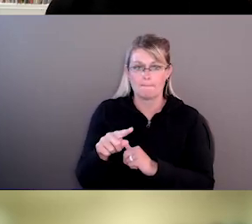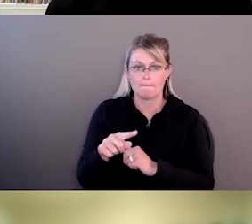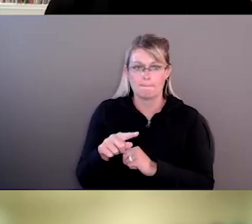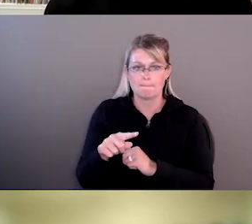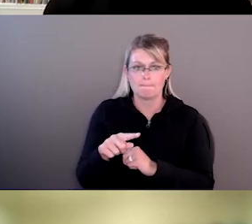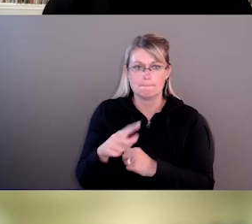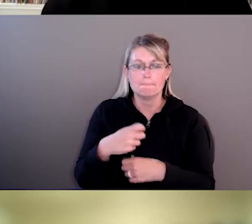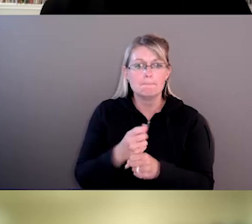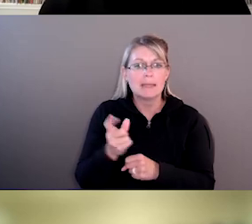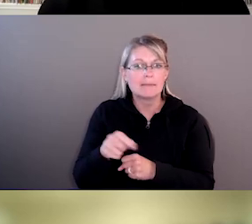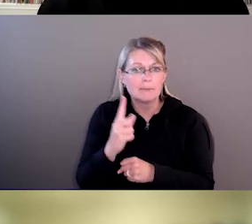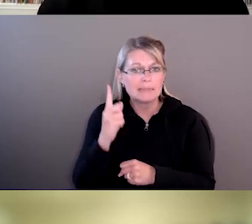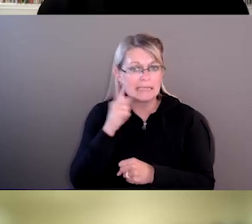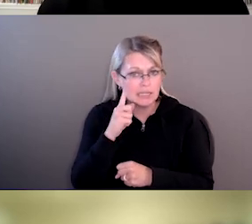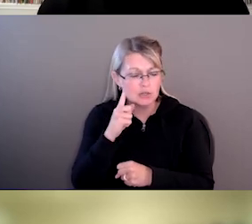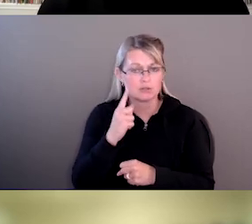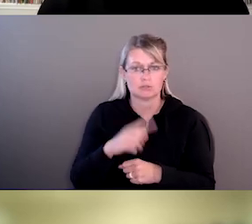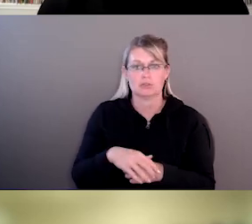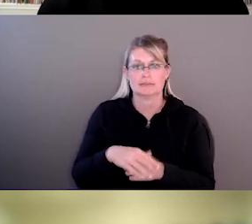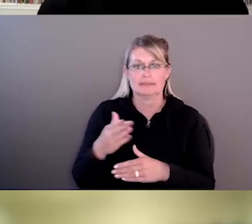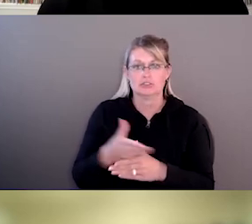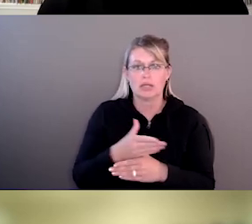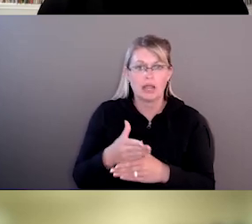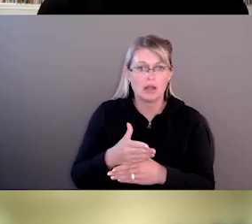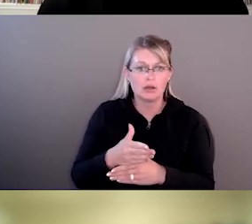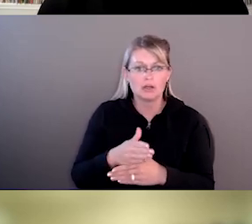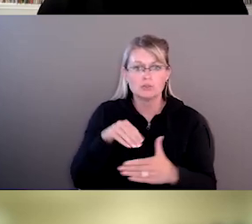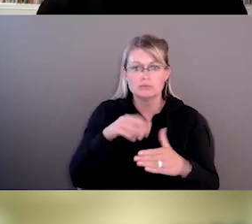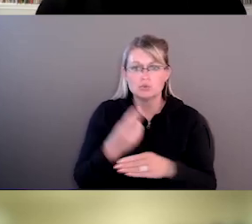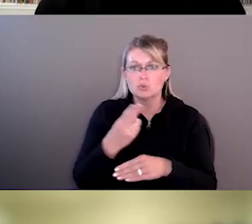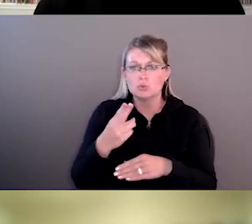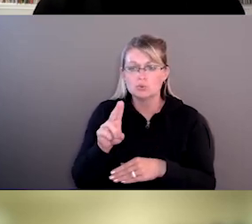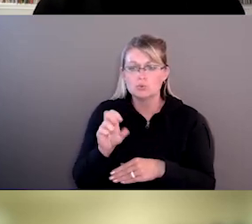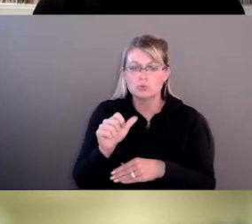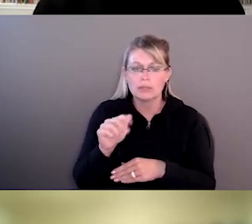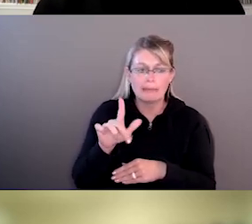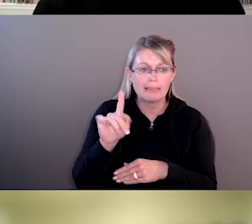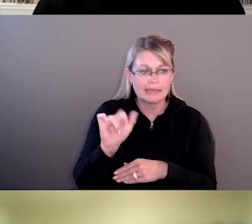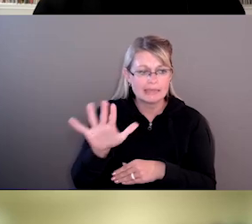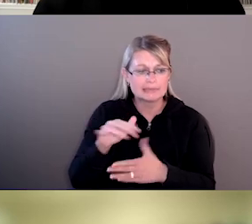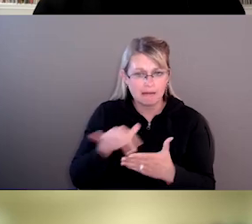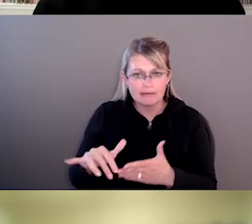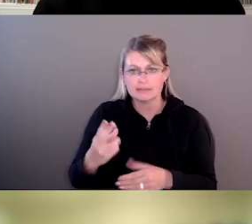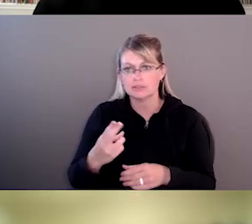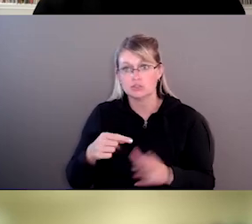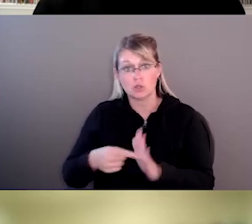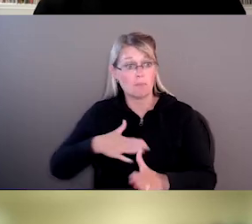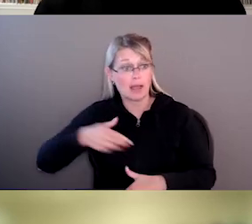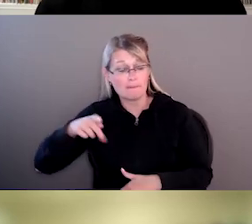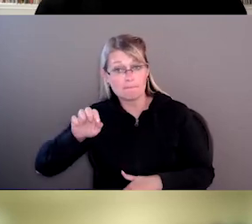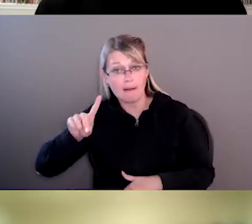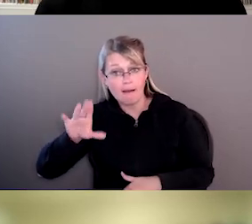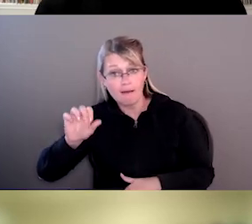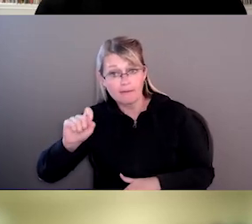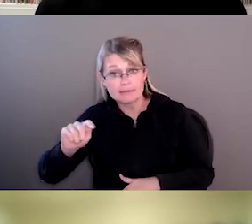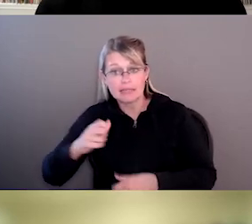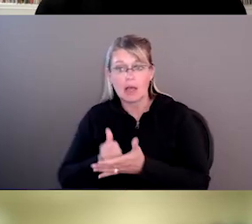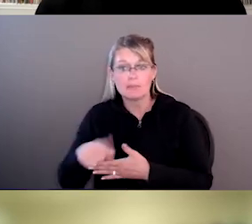make them here, share visibility studies, share my podcast, get them to understand the real human